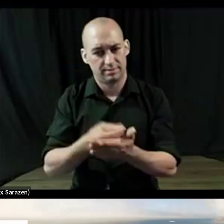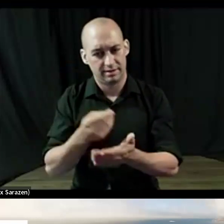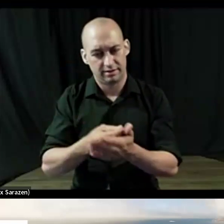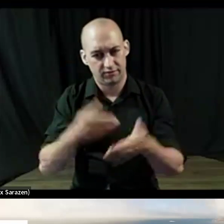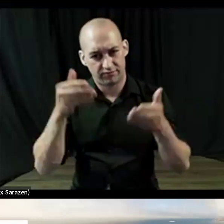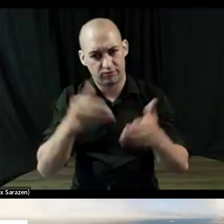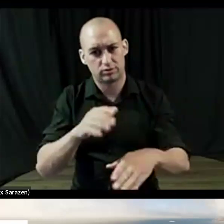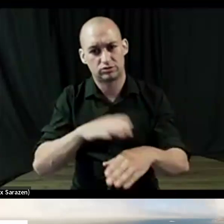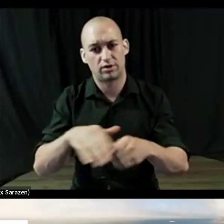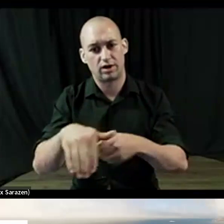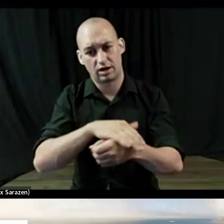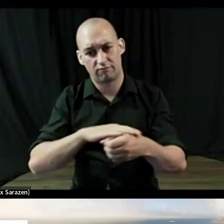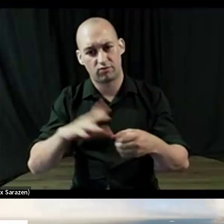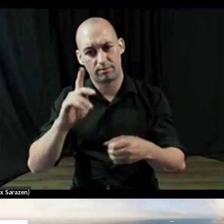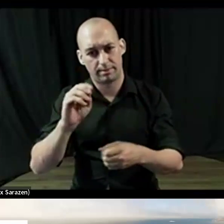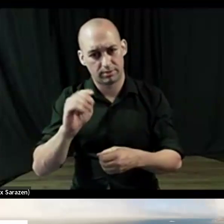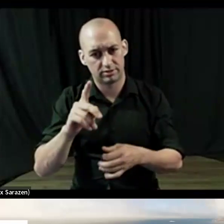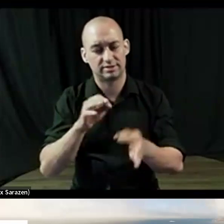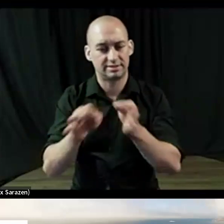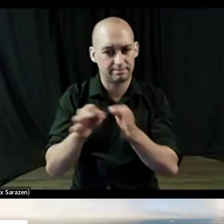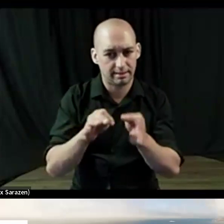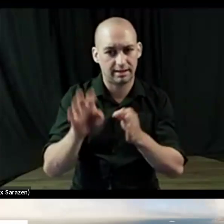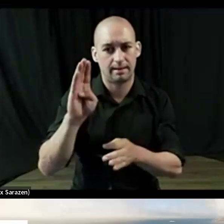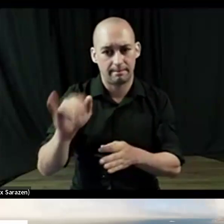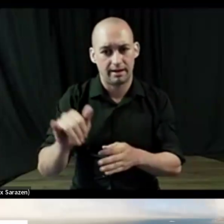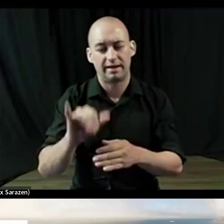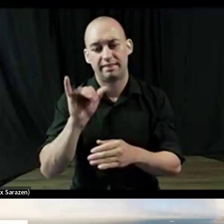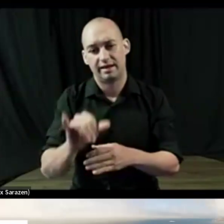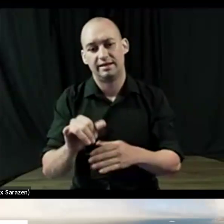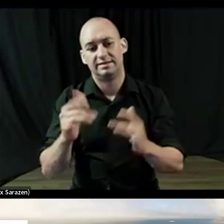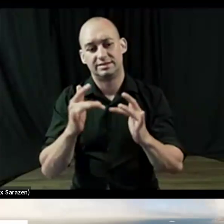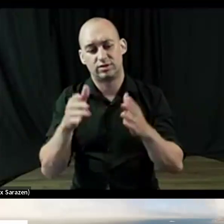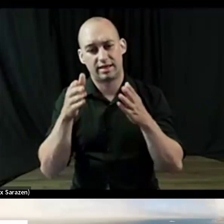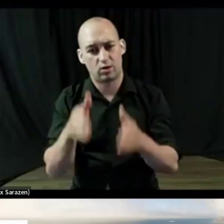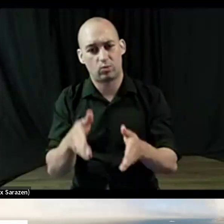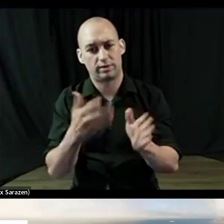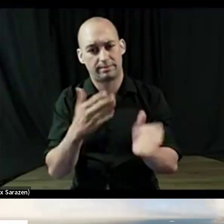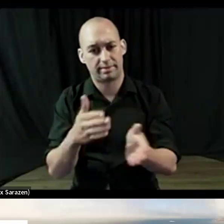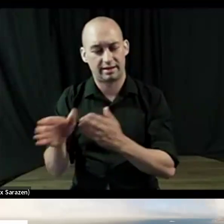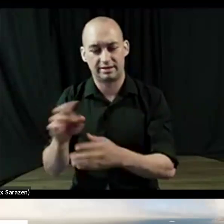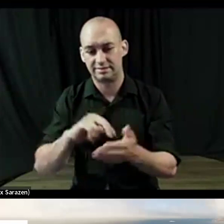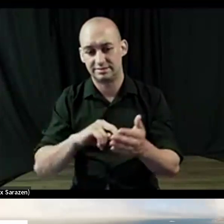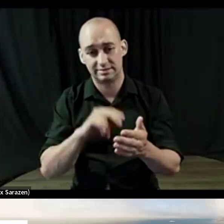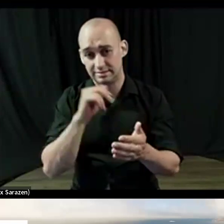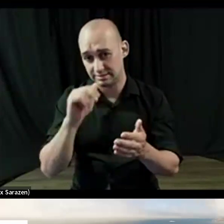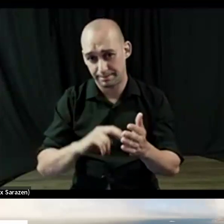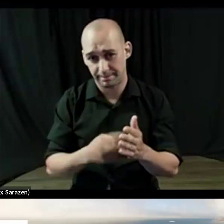defined by the Digital Equity Act. That doesn't mean that we're not going to you know, focus on.